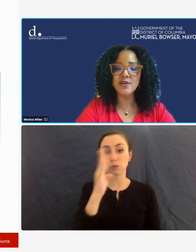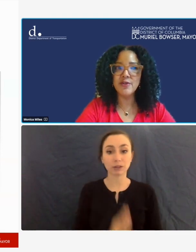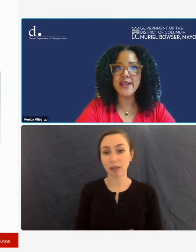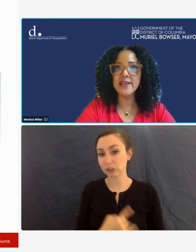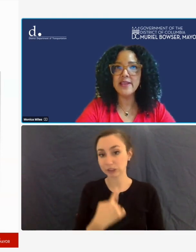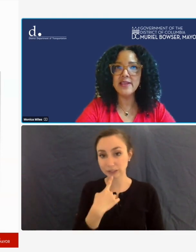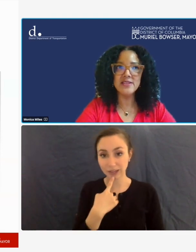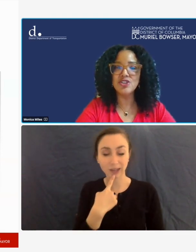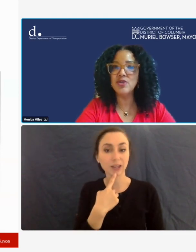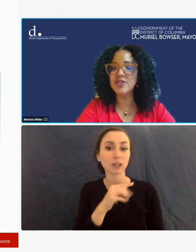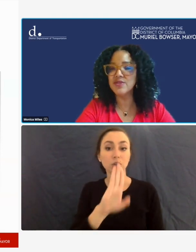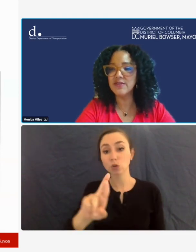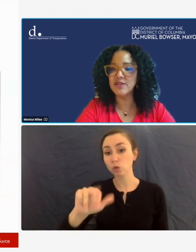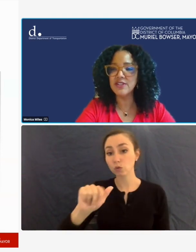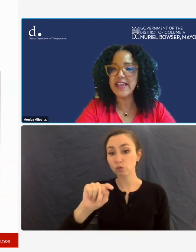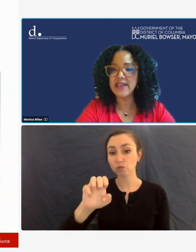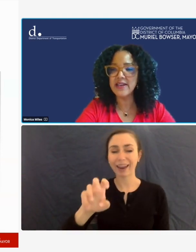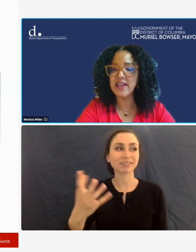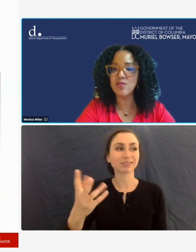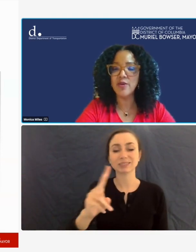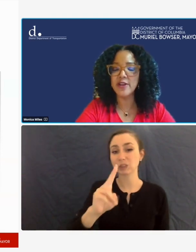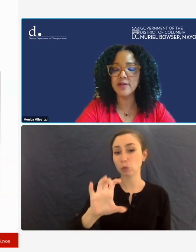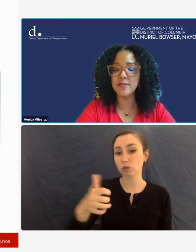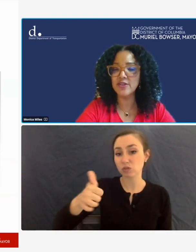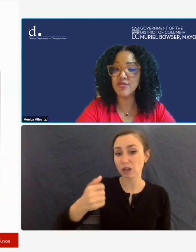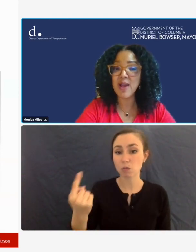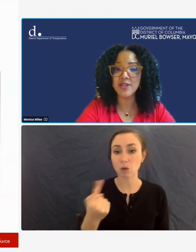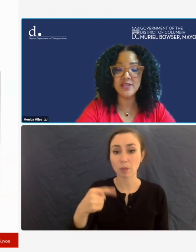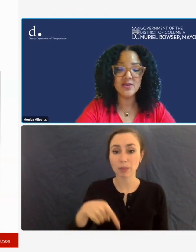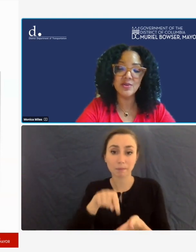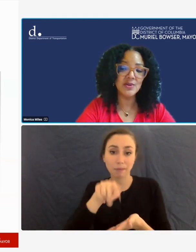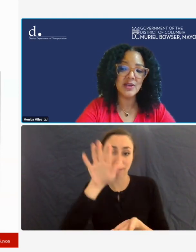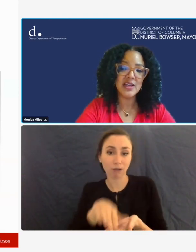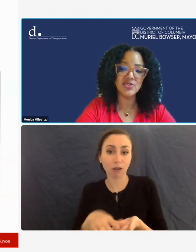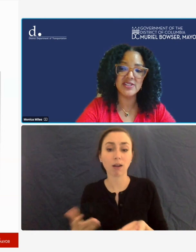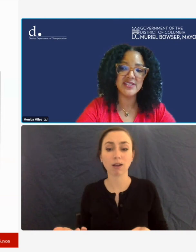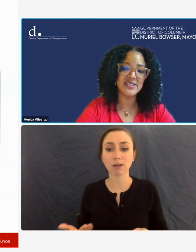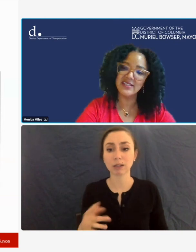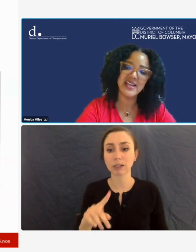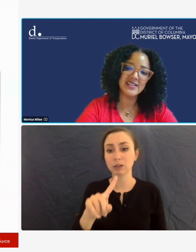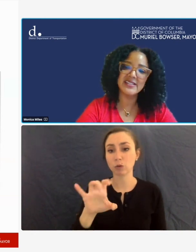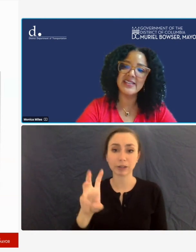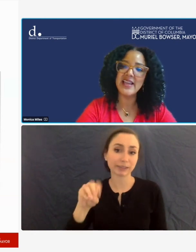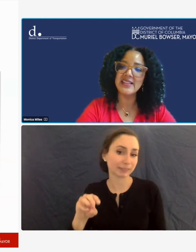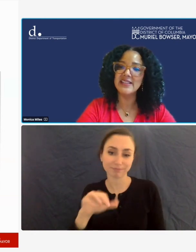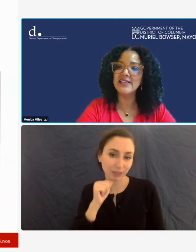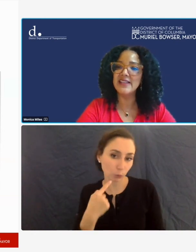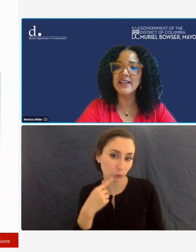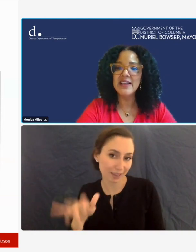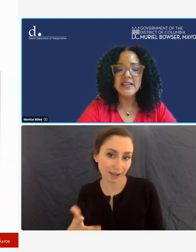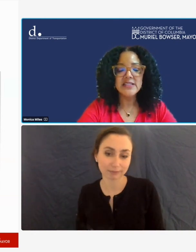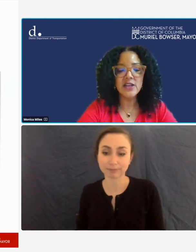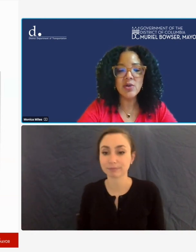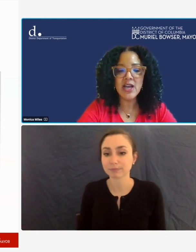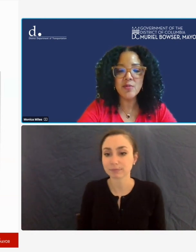rate is 210 and we're going to make you drop it to 160. they're not going to say that yeah so um one